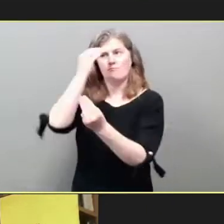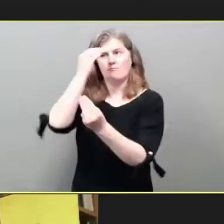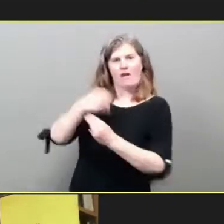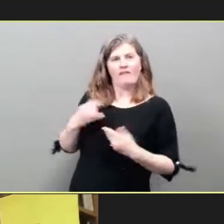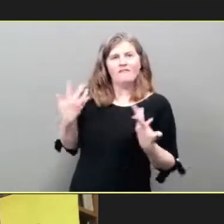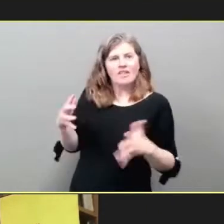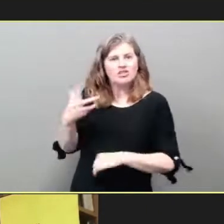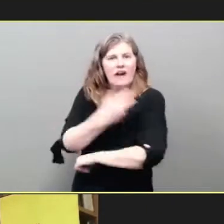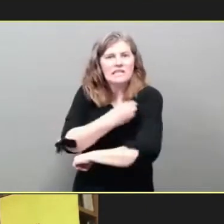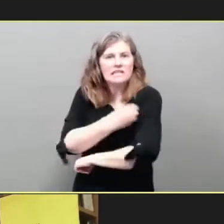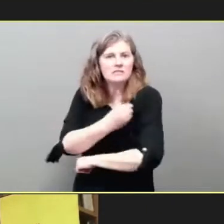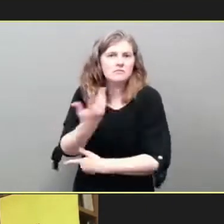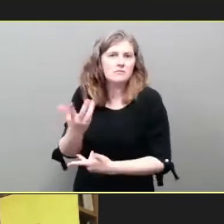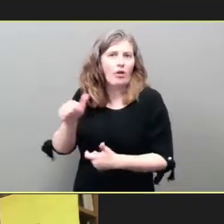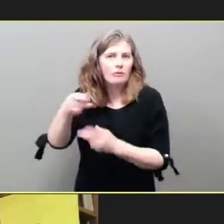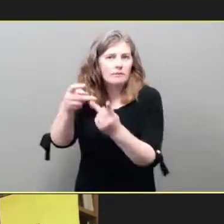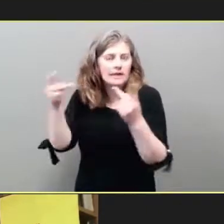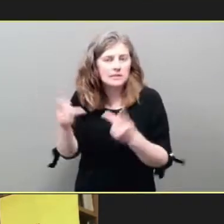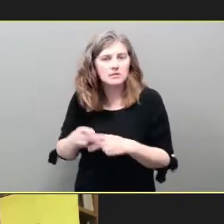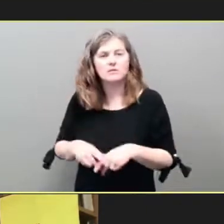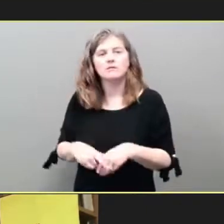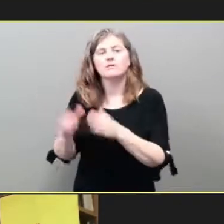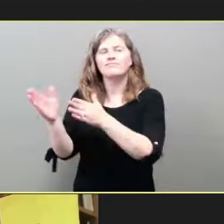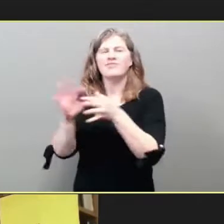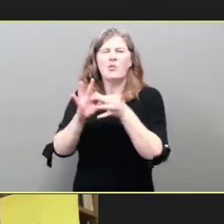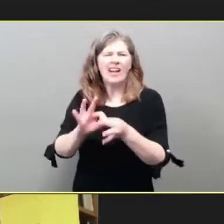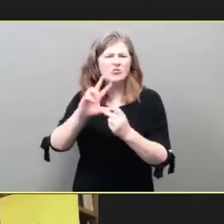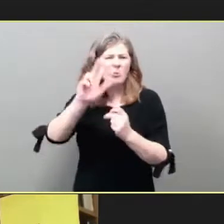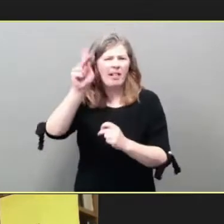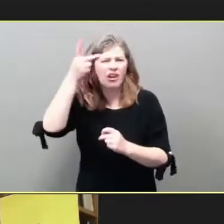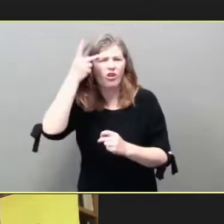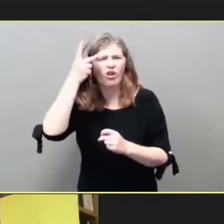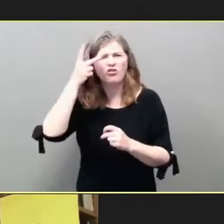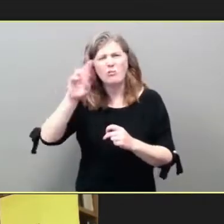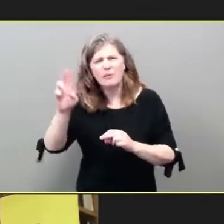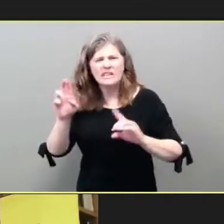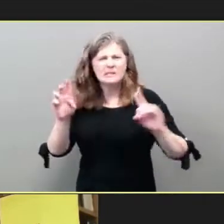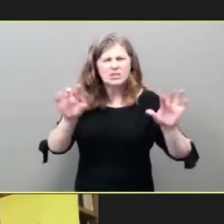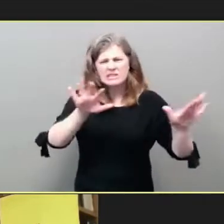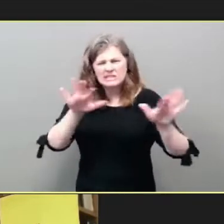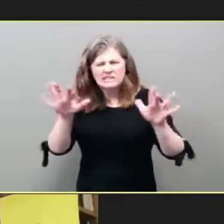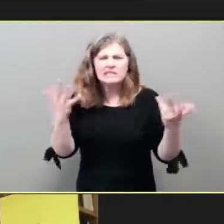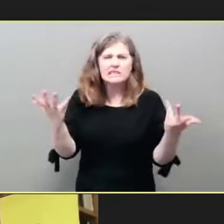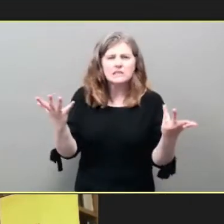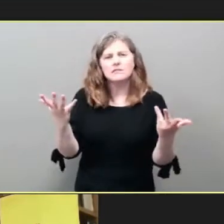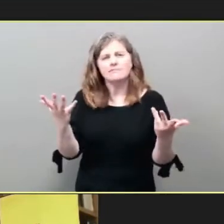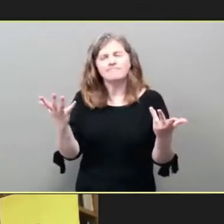vaccine elsewhere. As far as political divisions. You know, I I think we've